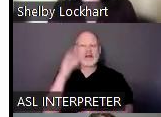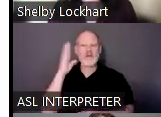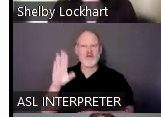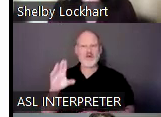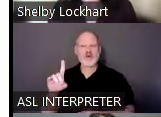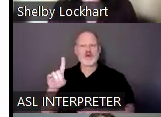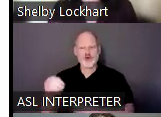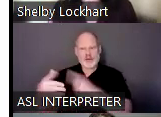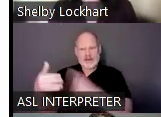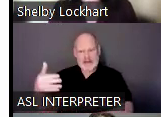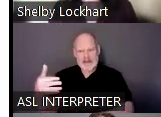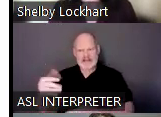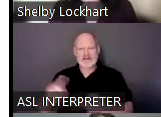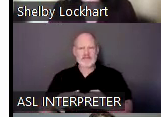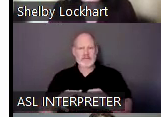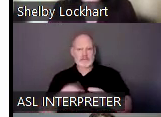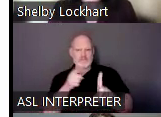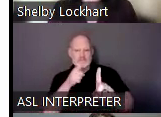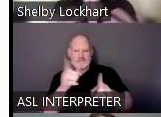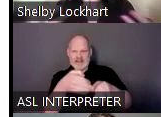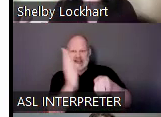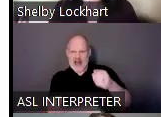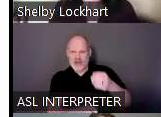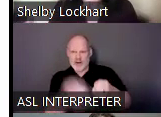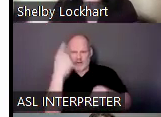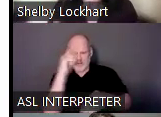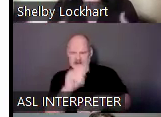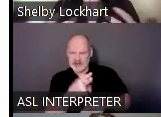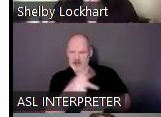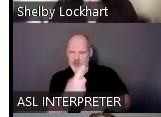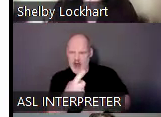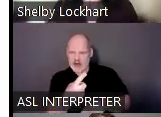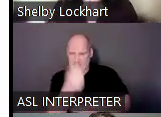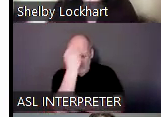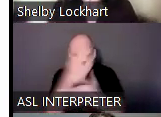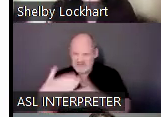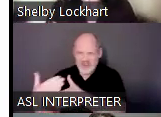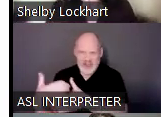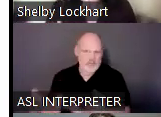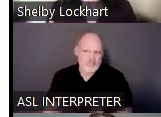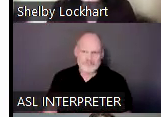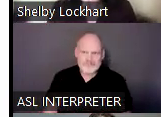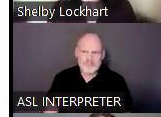we want to get around our Tier 1. So if we say we really want to improve attendance on Monday